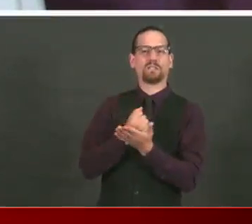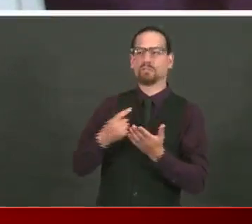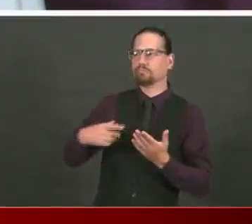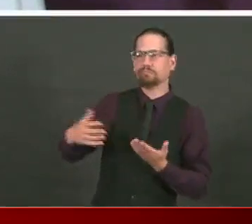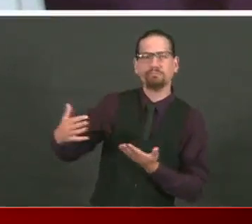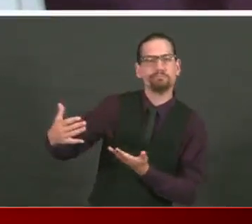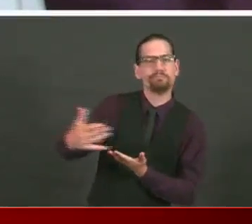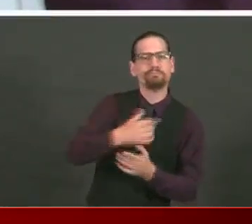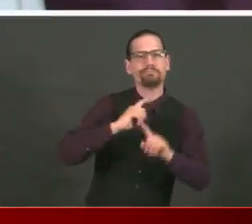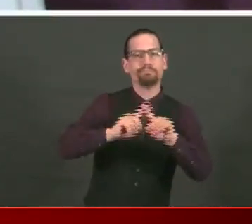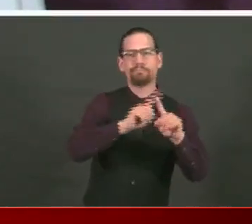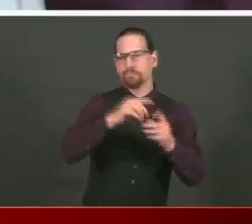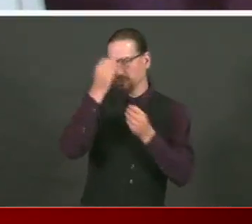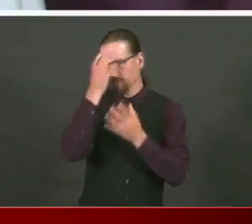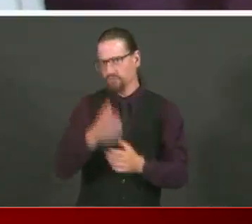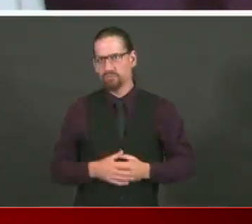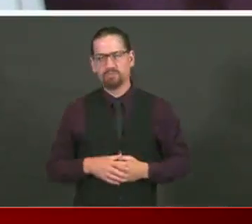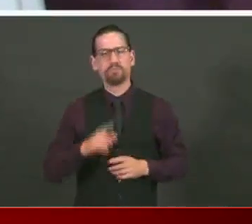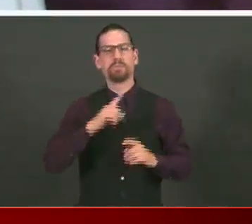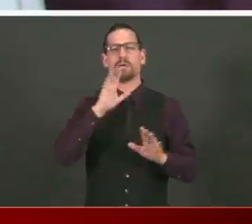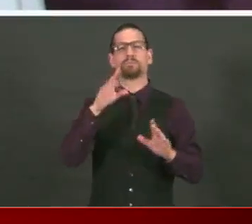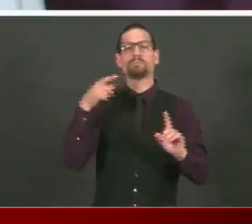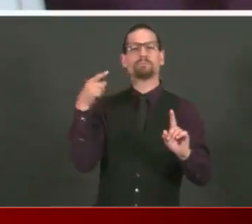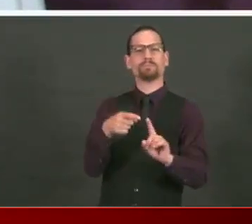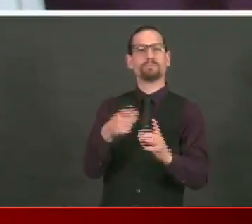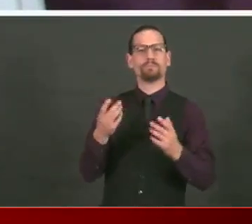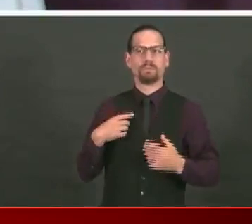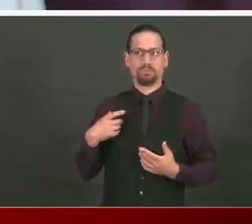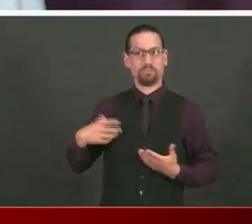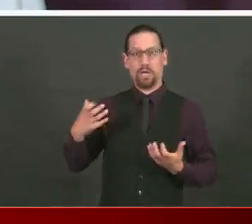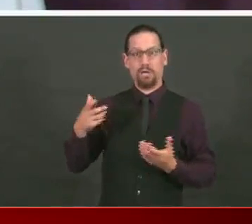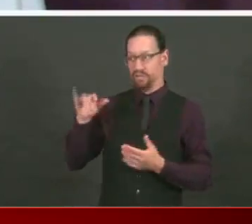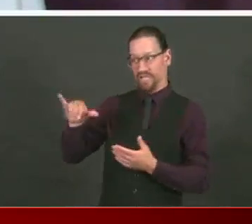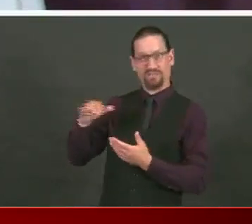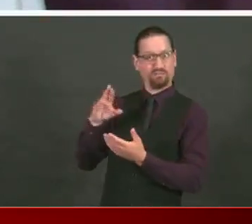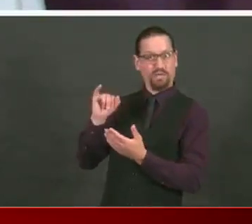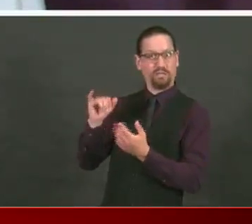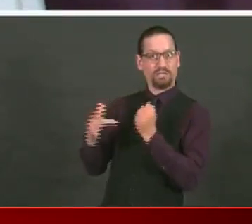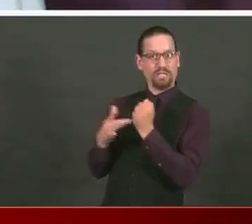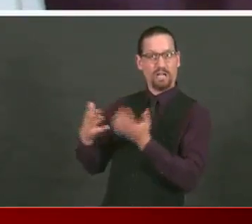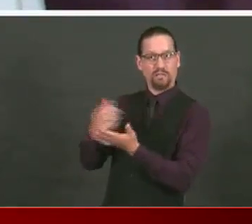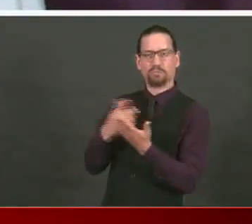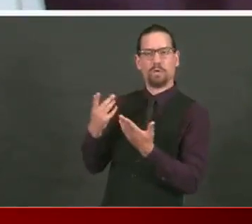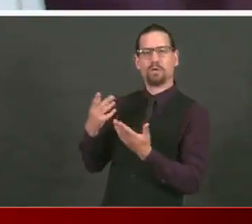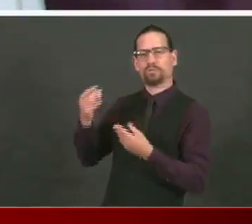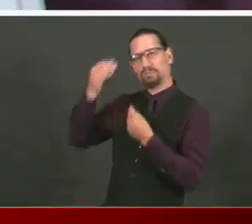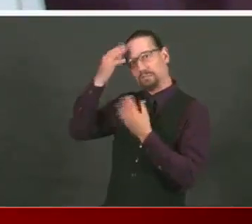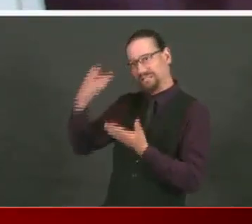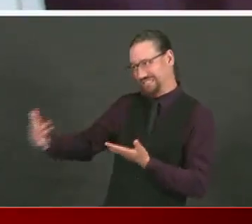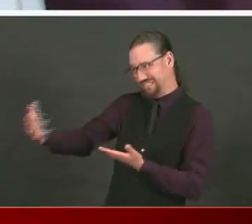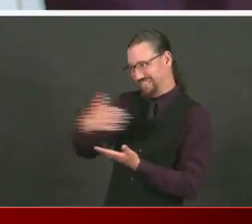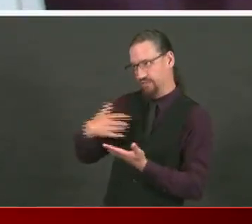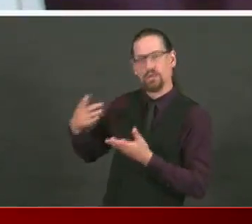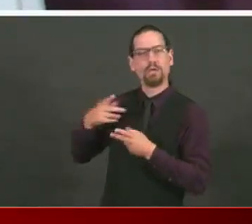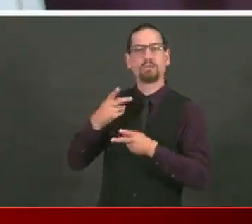RHODE ISLAND TECH COLLECTIVE FOR HELPING US CONNECT WITH EMPLOYERS TO PROVIDE CRITICAL INFORMATION ABOUT TESTING.